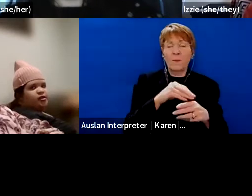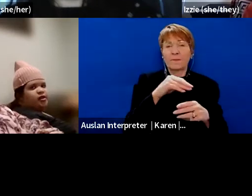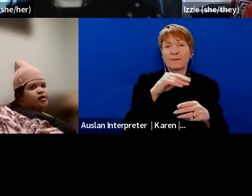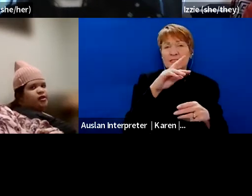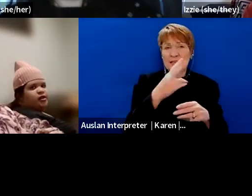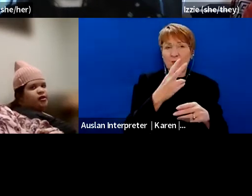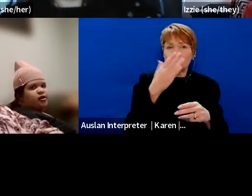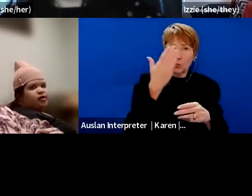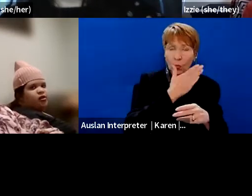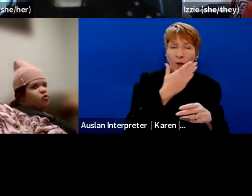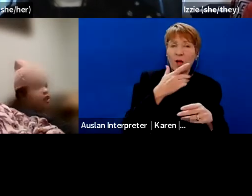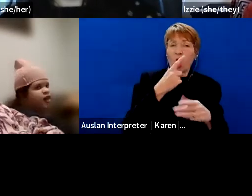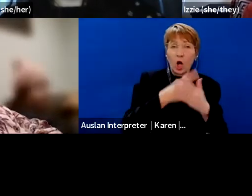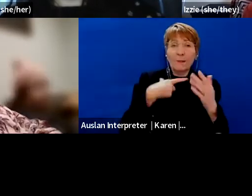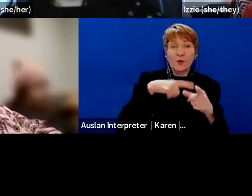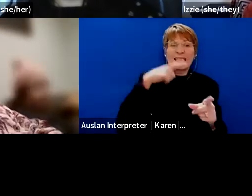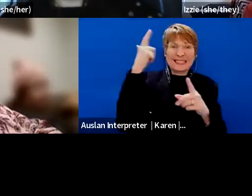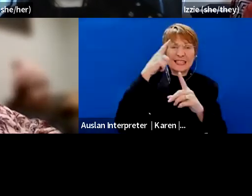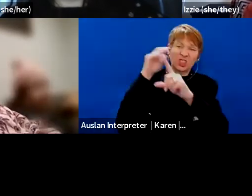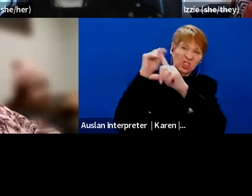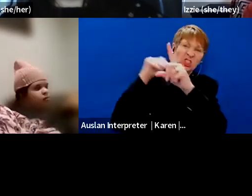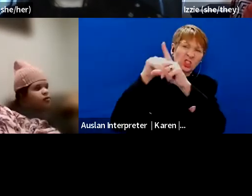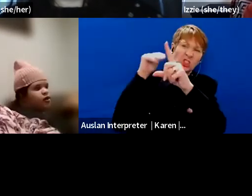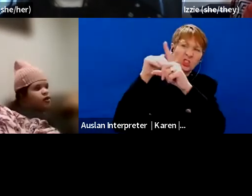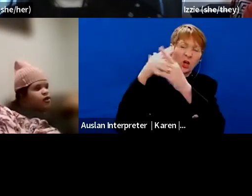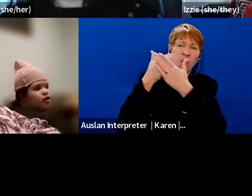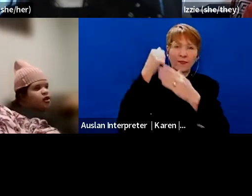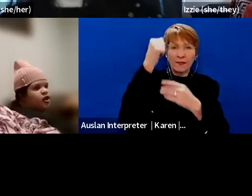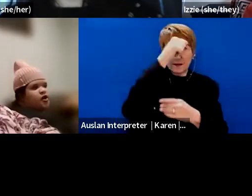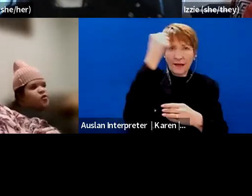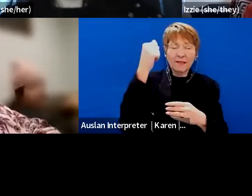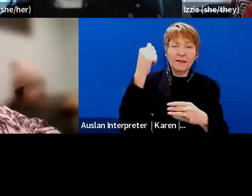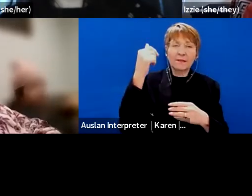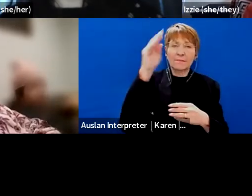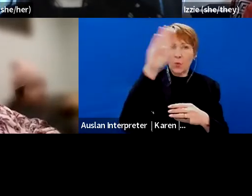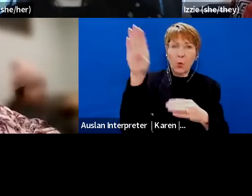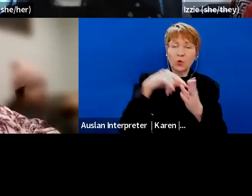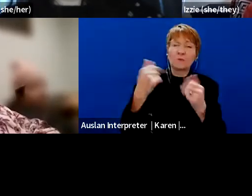The Catholic, the College Board, ensuring that I got the accommodations that I need.